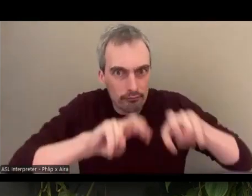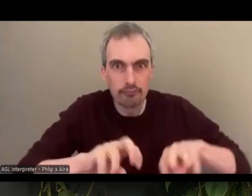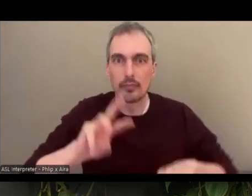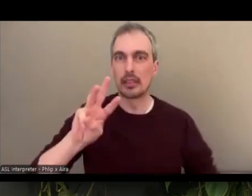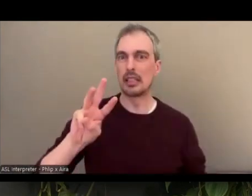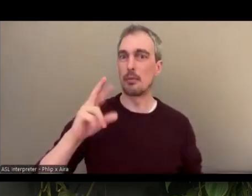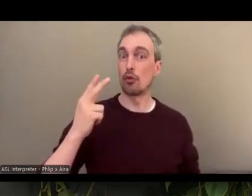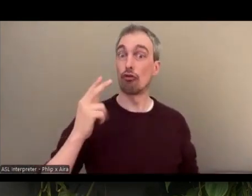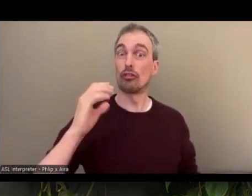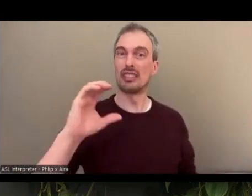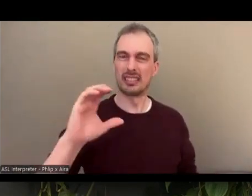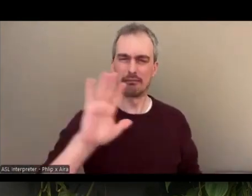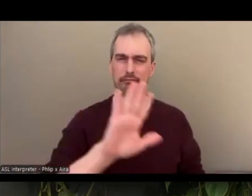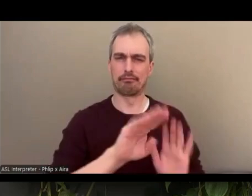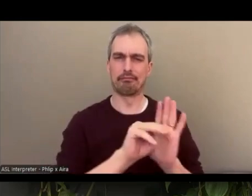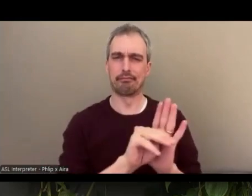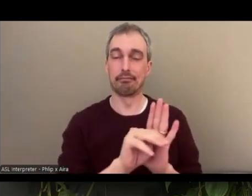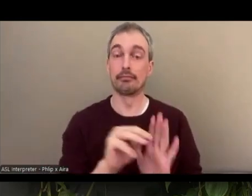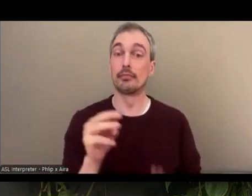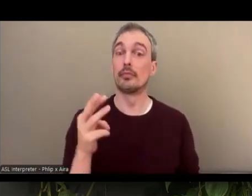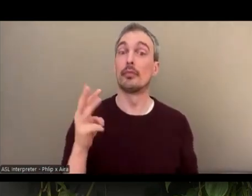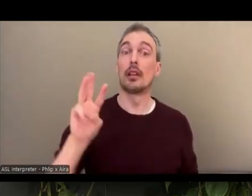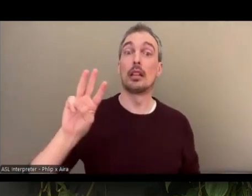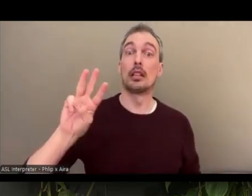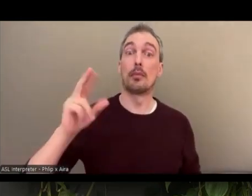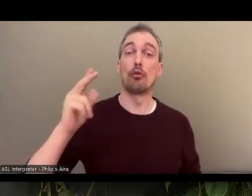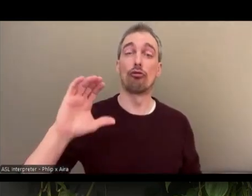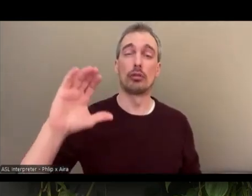the W3C's model actually outlines seven dimensions.